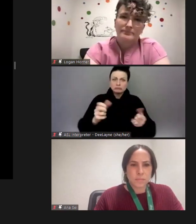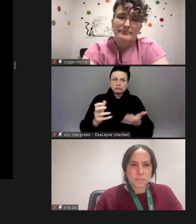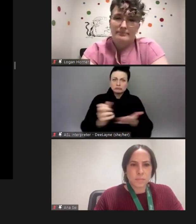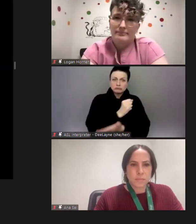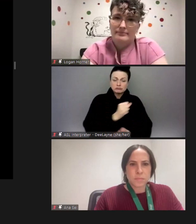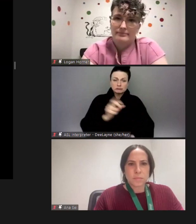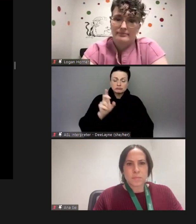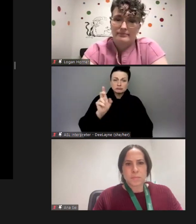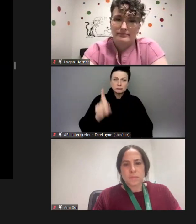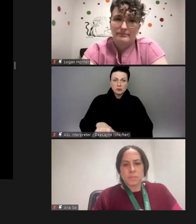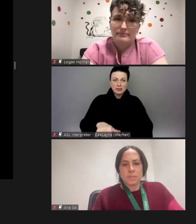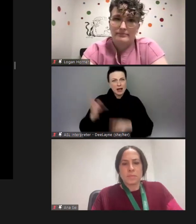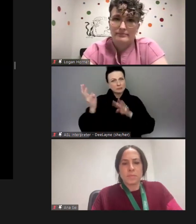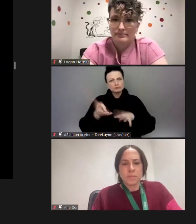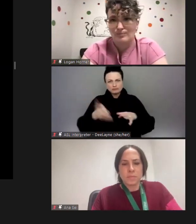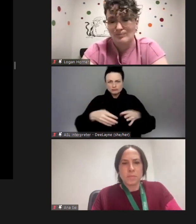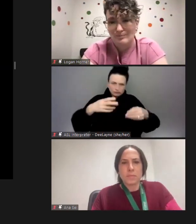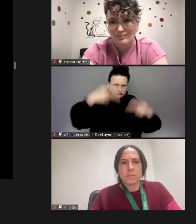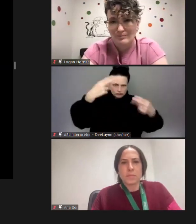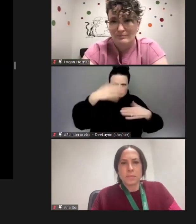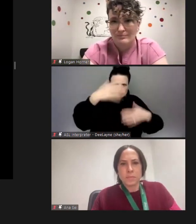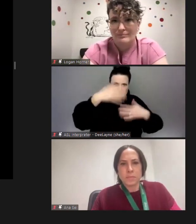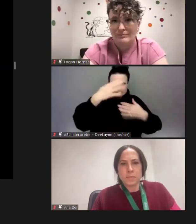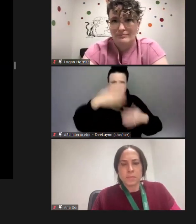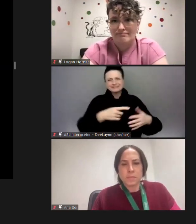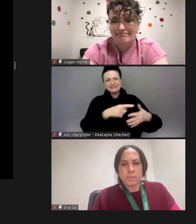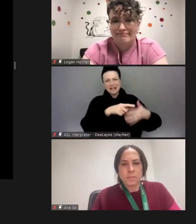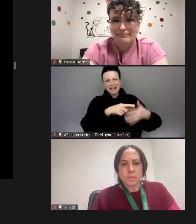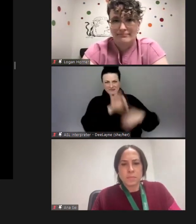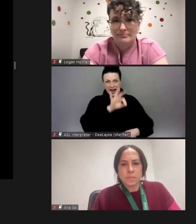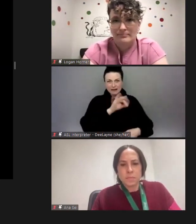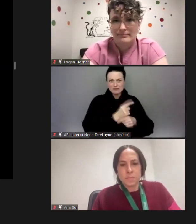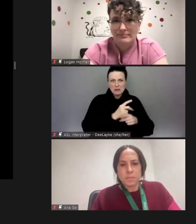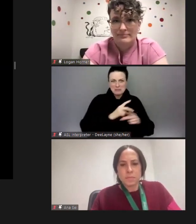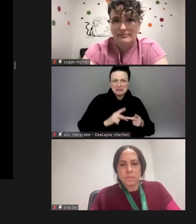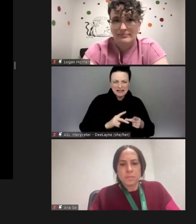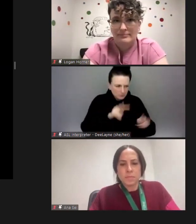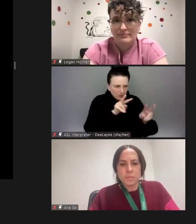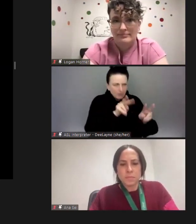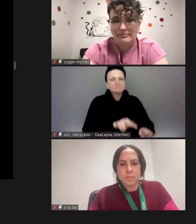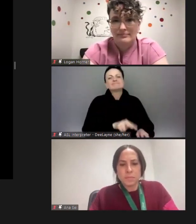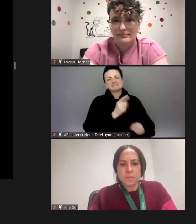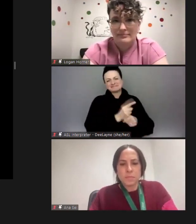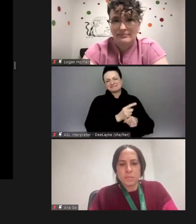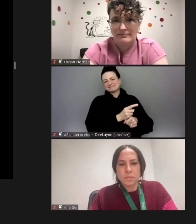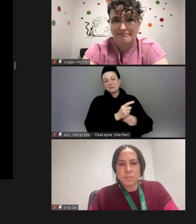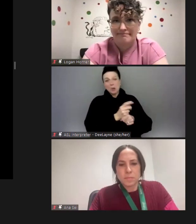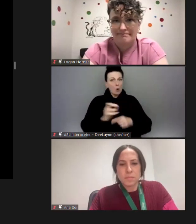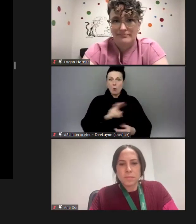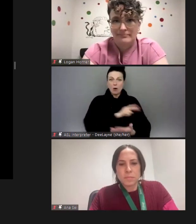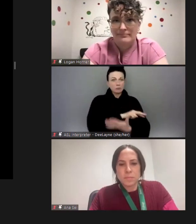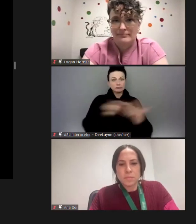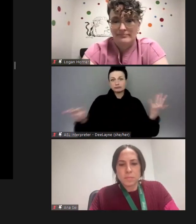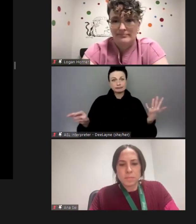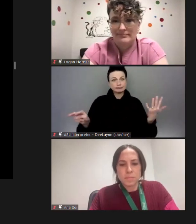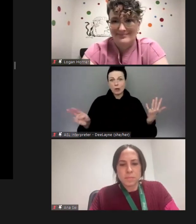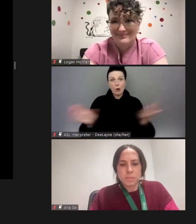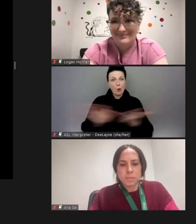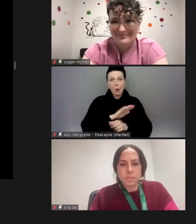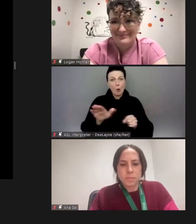stream through and Advance forward to the place that you want to review again